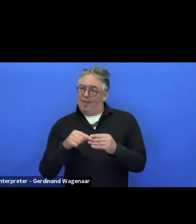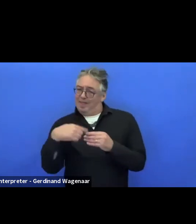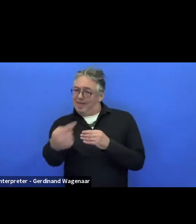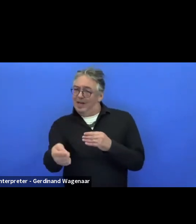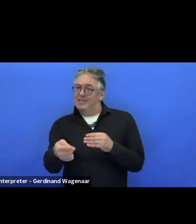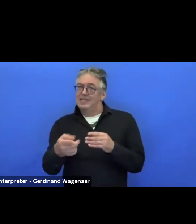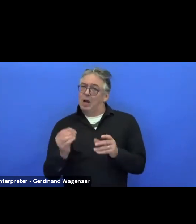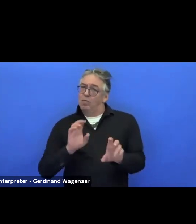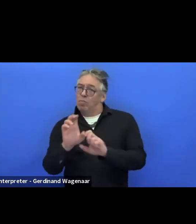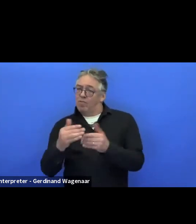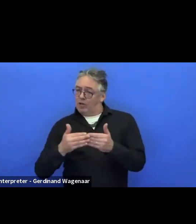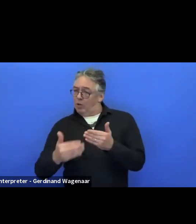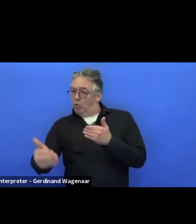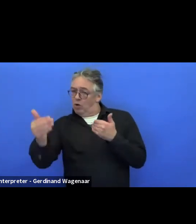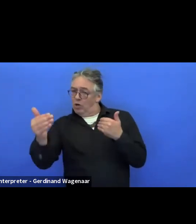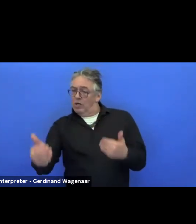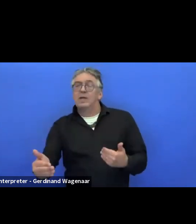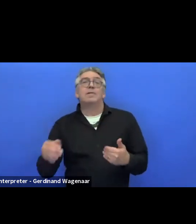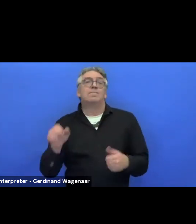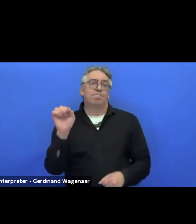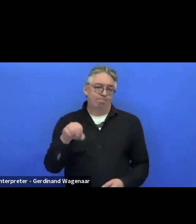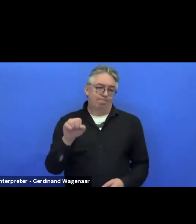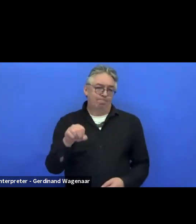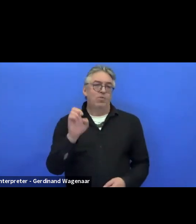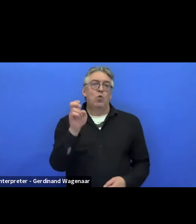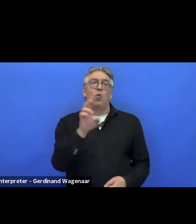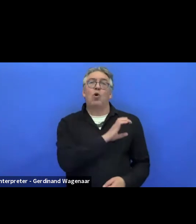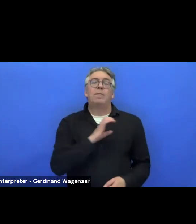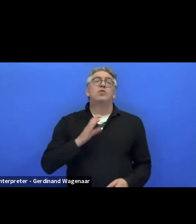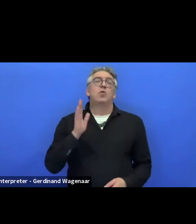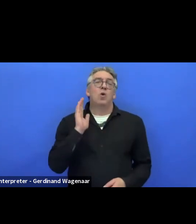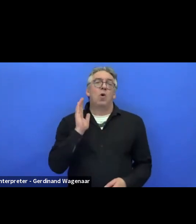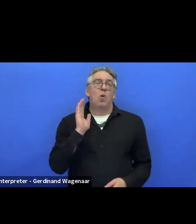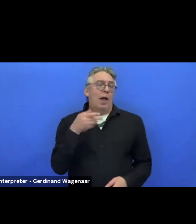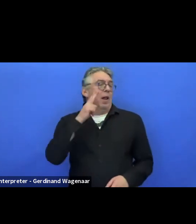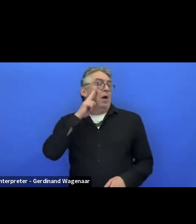indeed the deinstitutionalization will be at the heart.